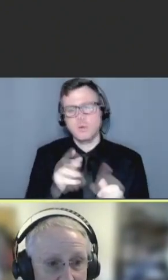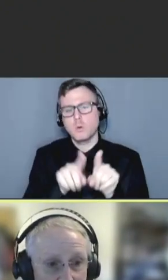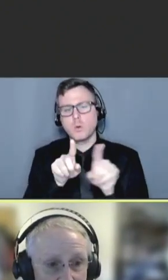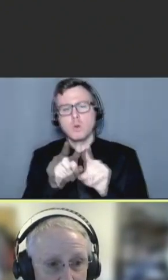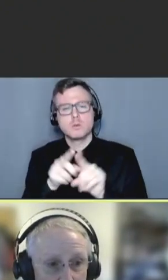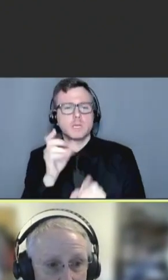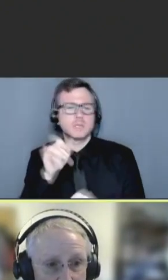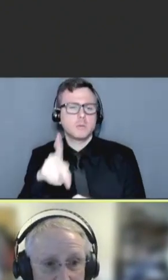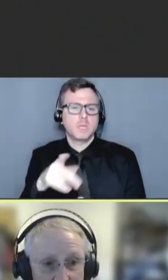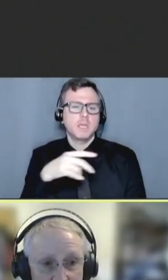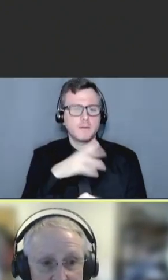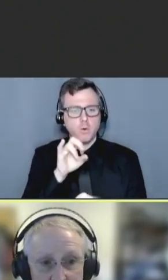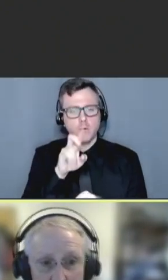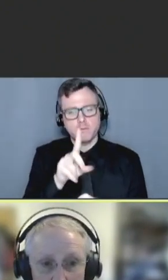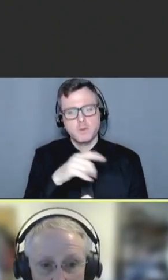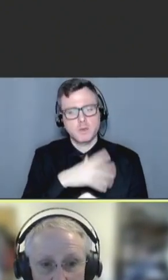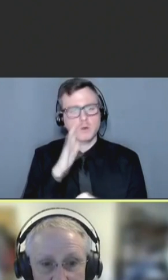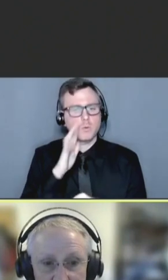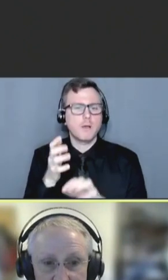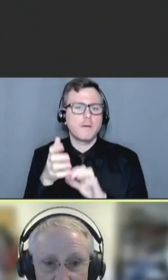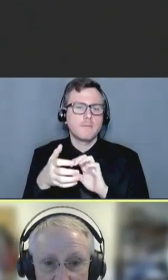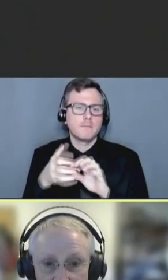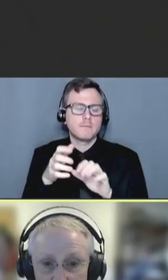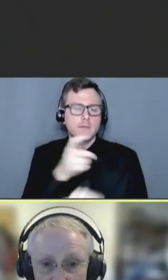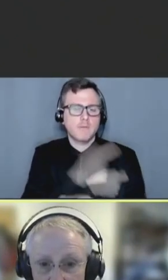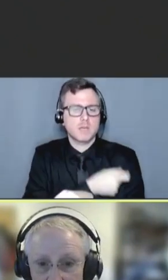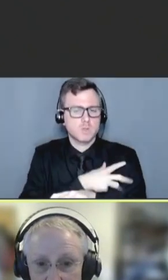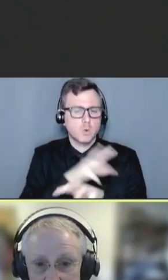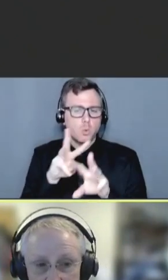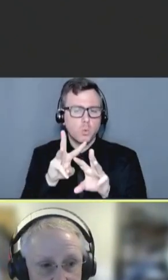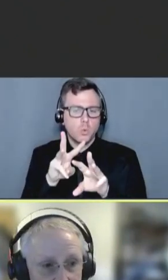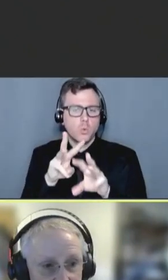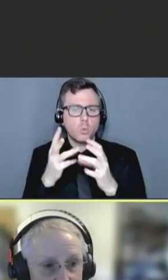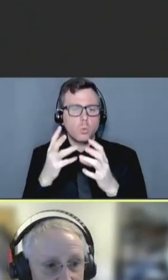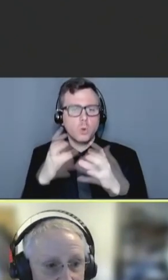VaST will be transitioning our ongoing safety assessment of COVID-19 vaccines